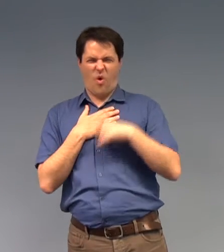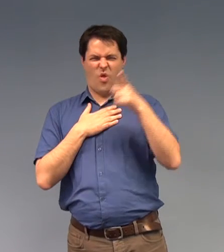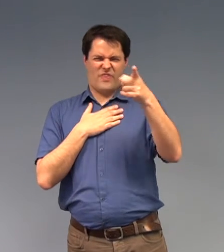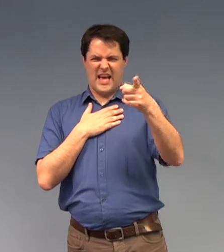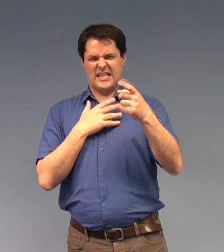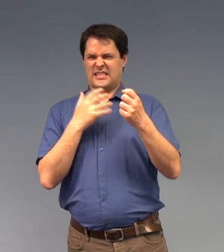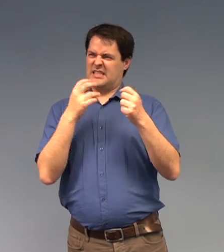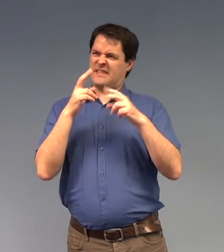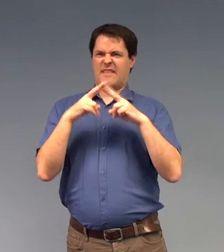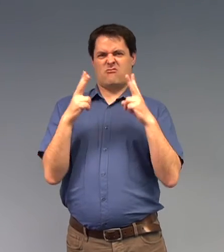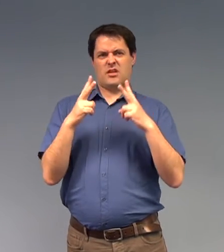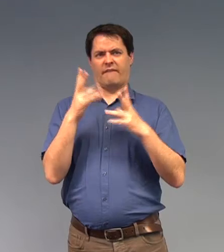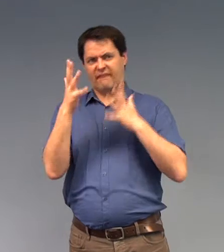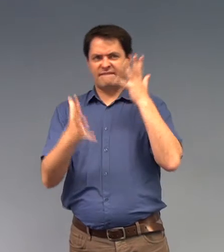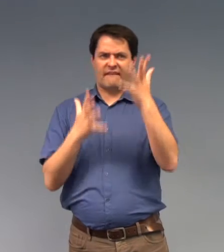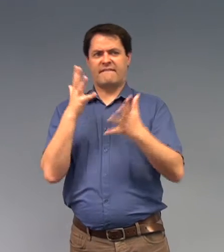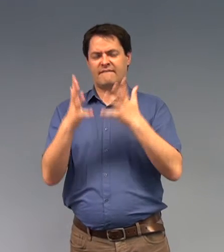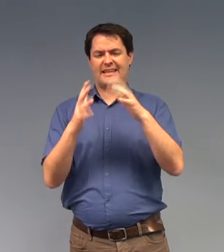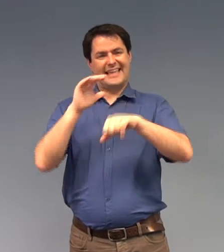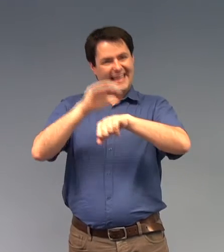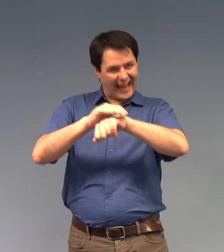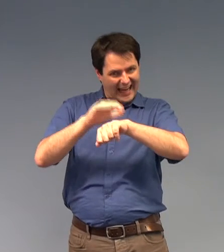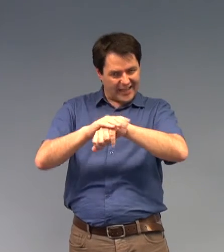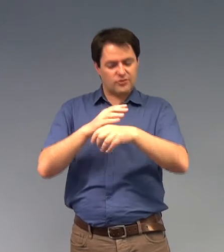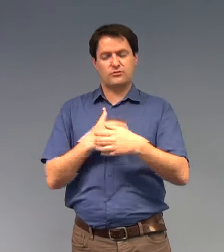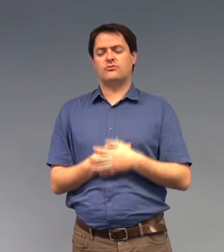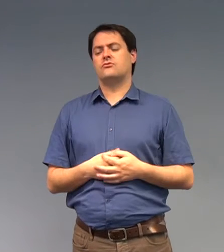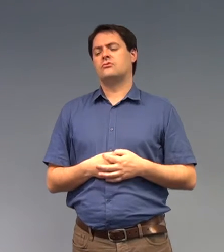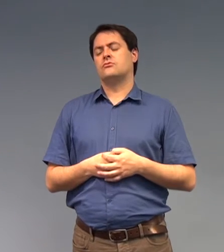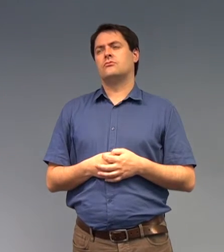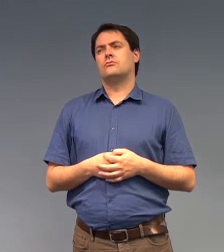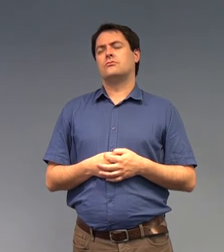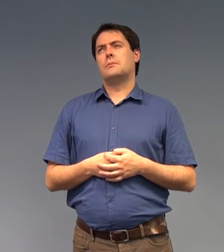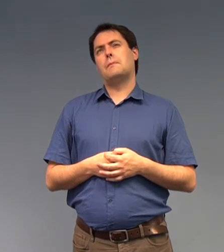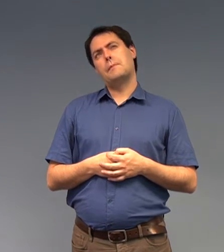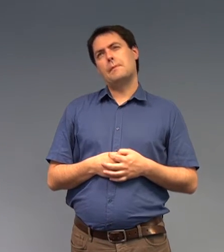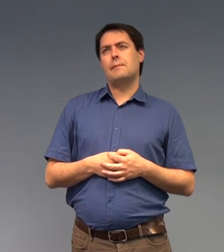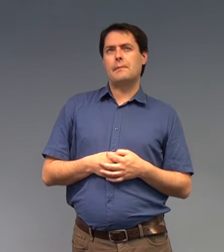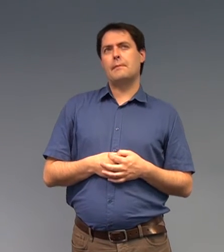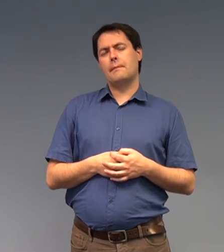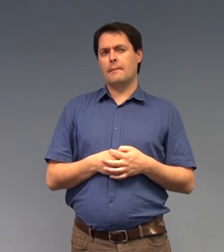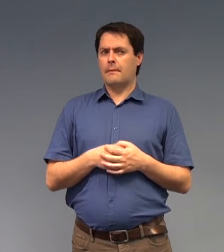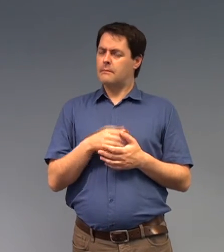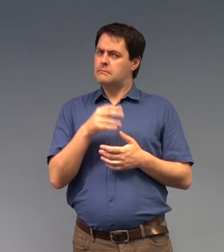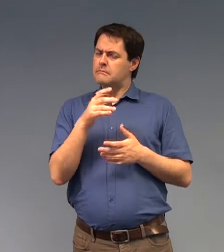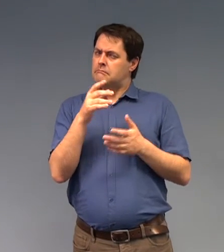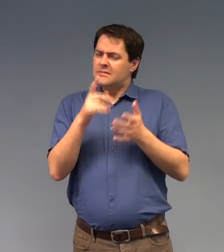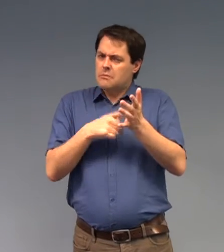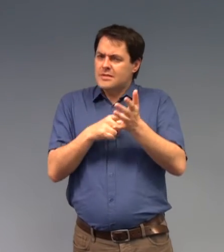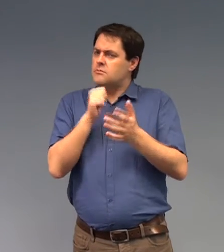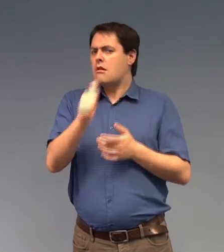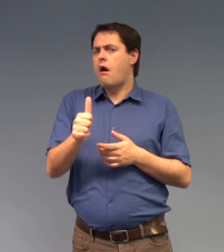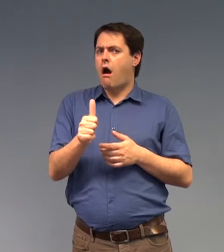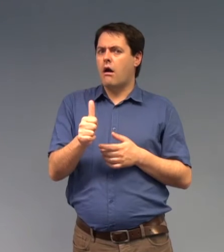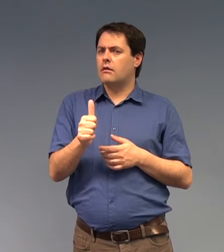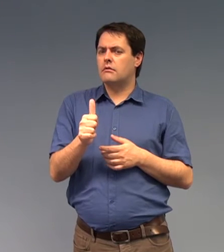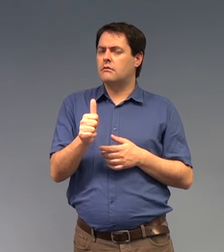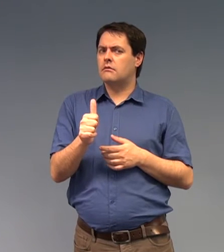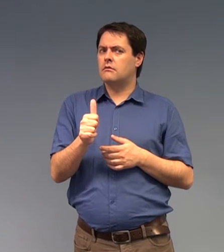Often people will see an interpreter, and they'll say, "Oh, that's not British Sign Language. That's very English."